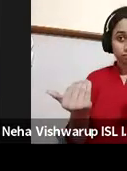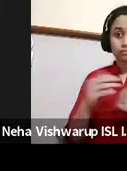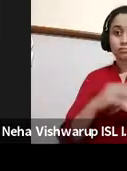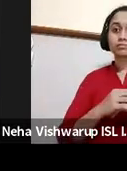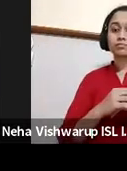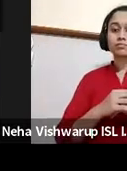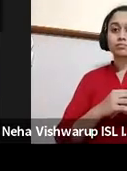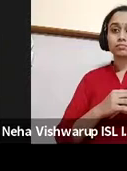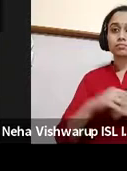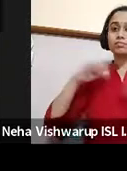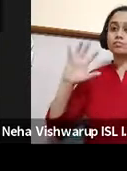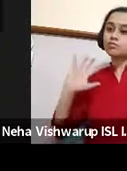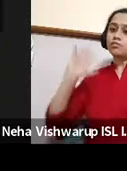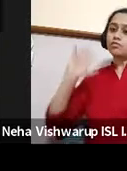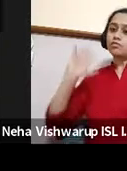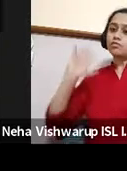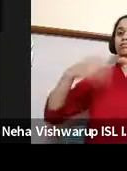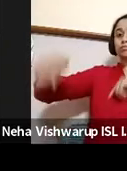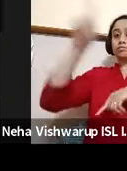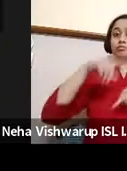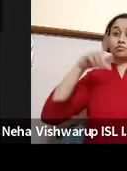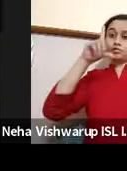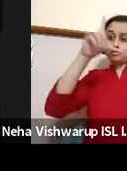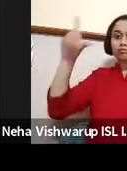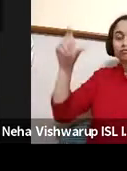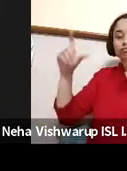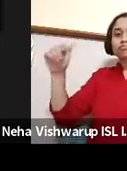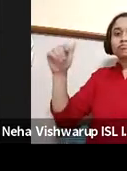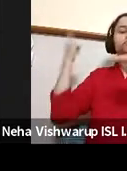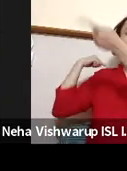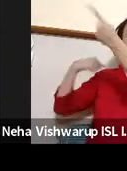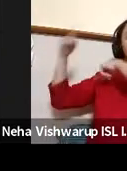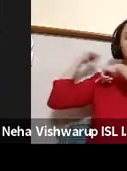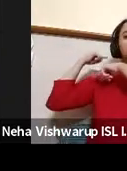across the global south photography studios have historically been steeped in a particular kind of